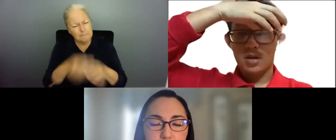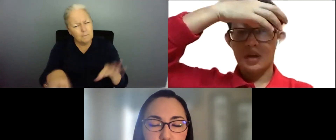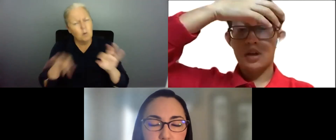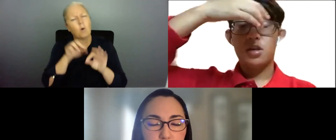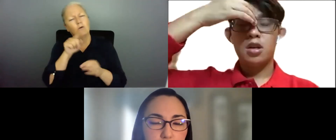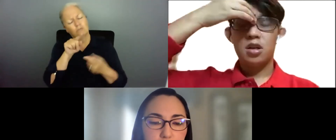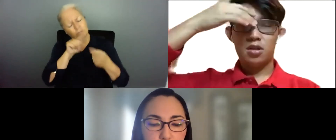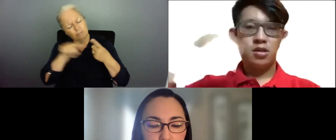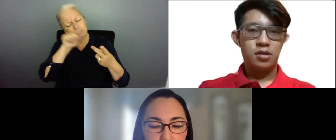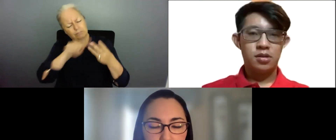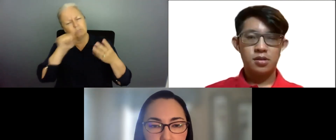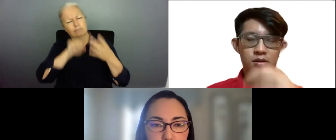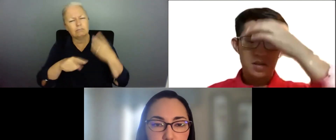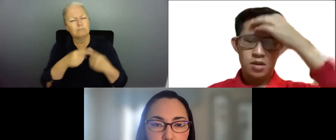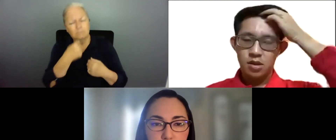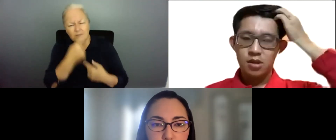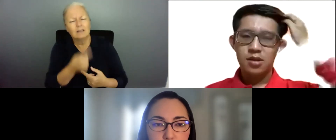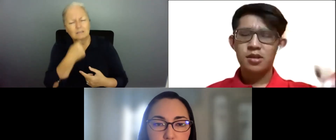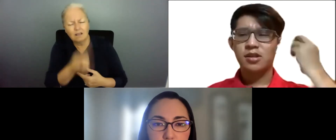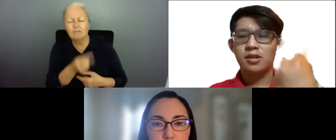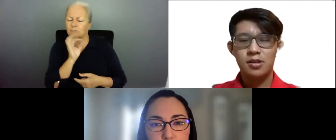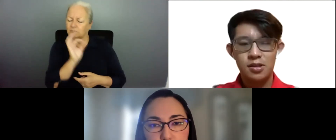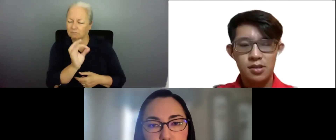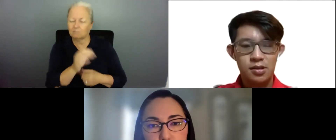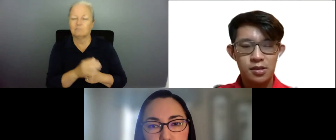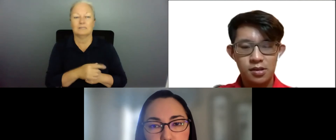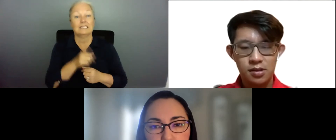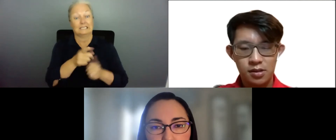like to highlight uh one of course really using sport as a way to bridge this gap